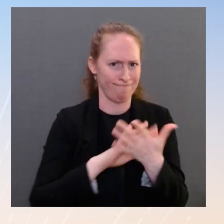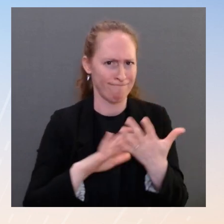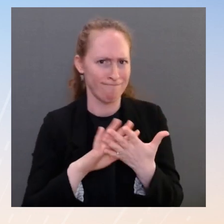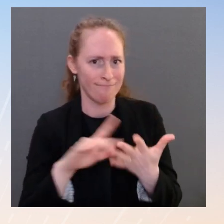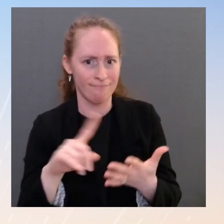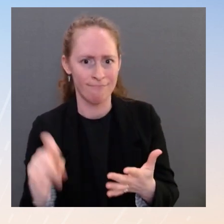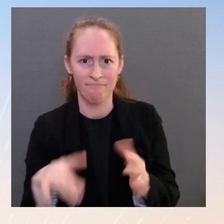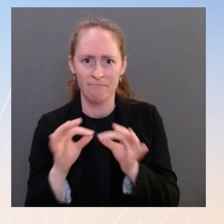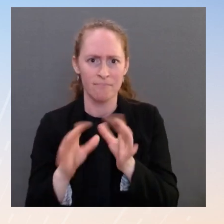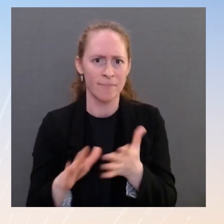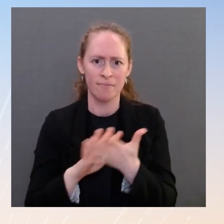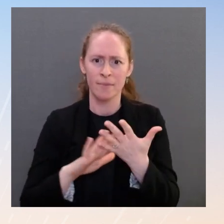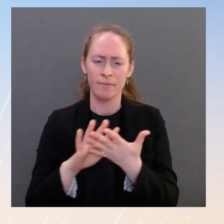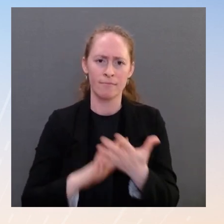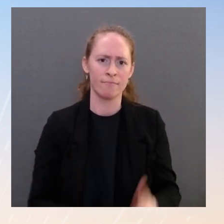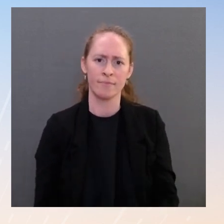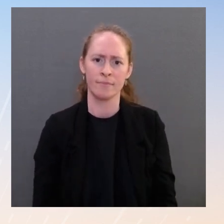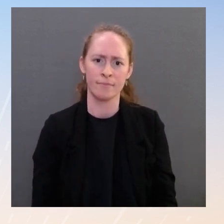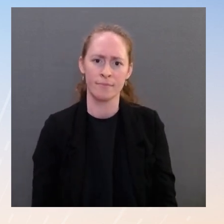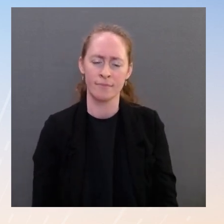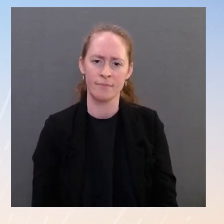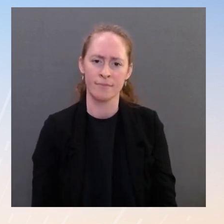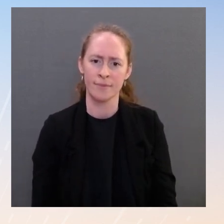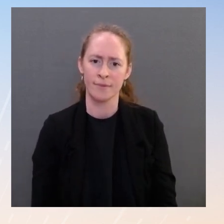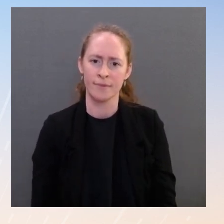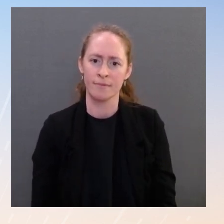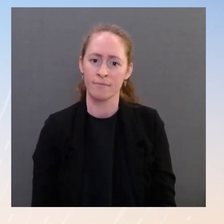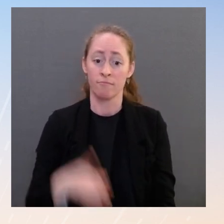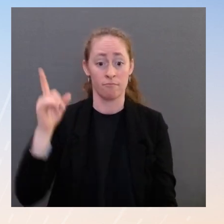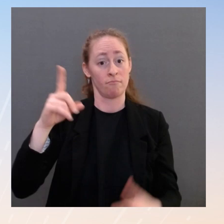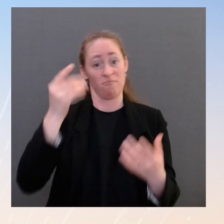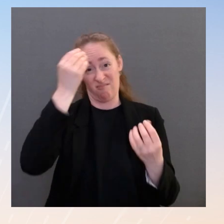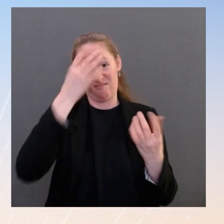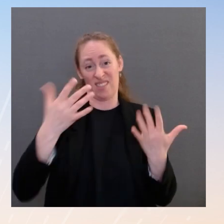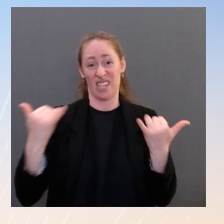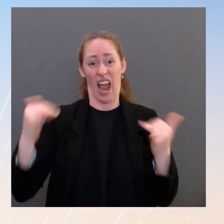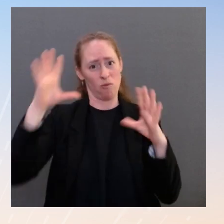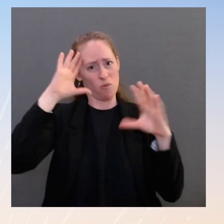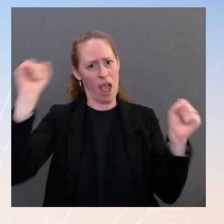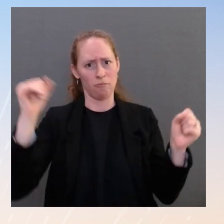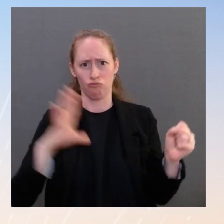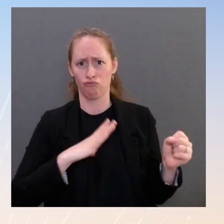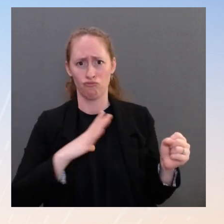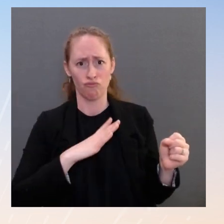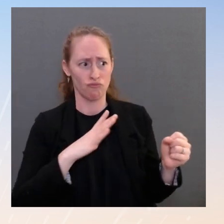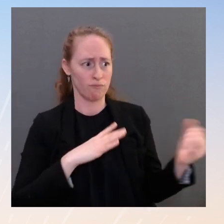for individuals who have $10,000 in existing student debt. If Congress wanted to send that to him, he'd be happy to sign it,